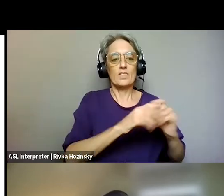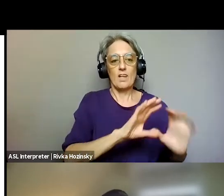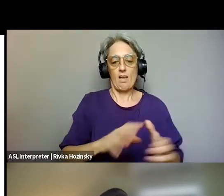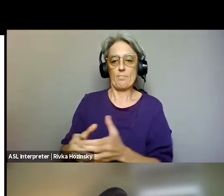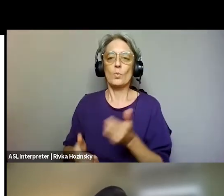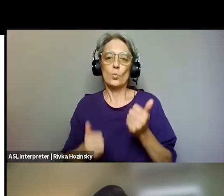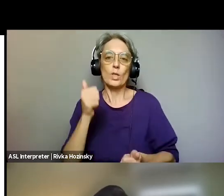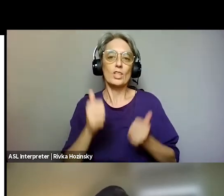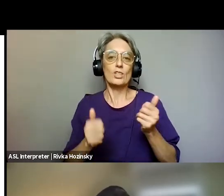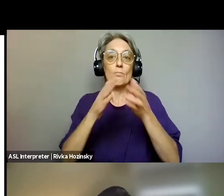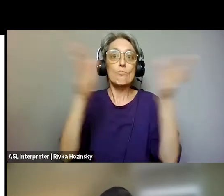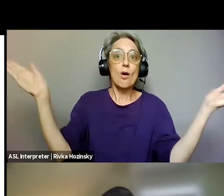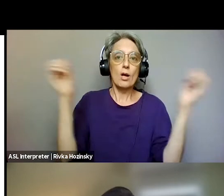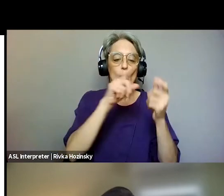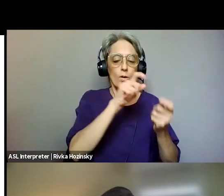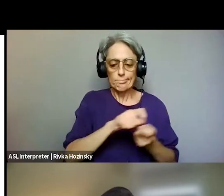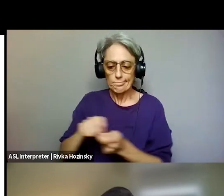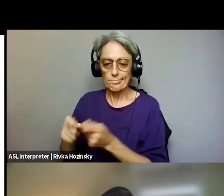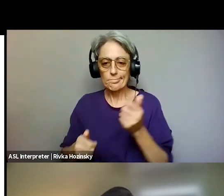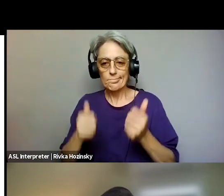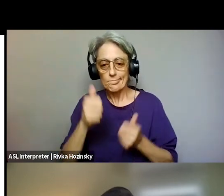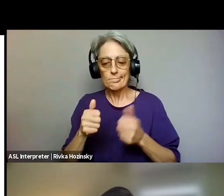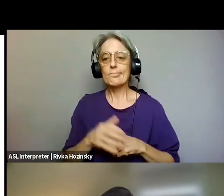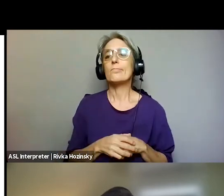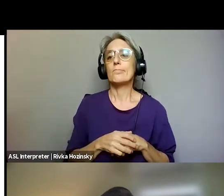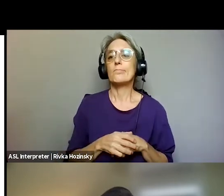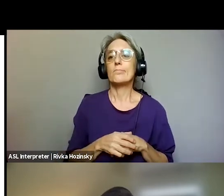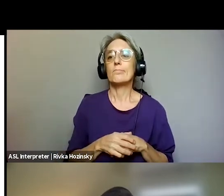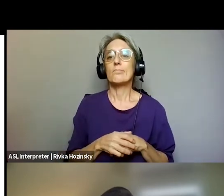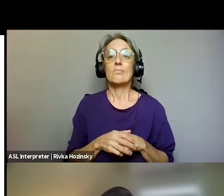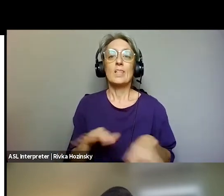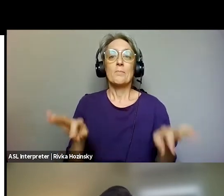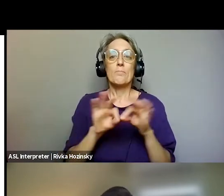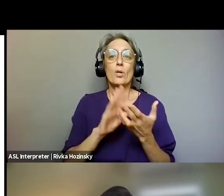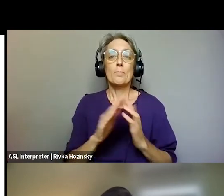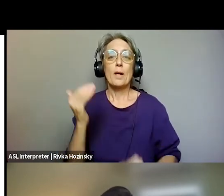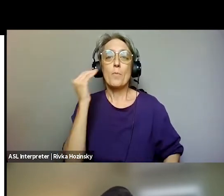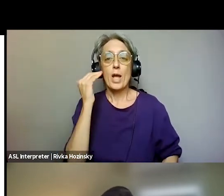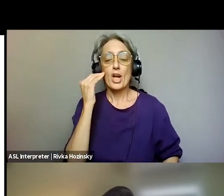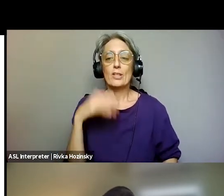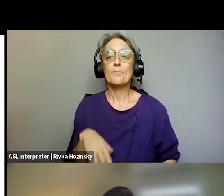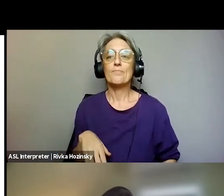sort of be aware of that because you can find as I talked about with sort of access to care sometimes